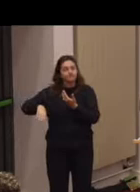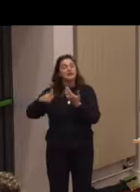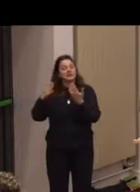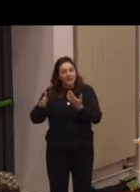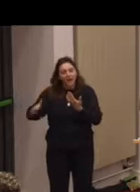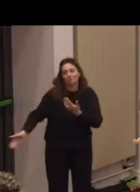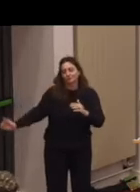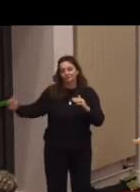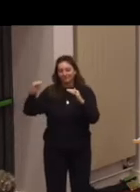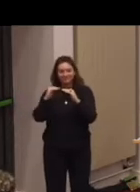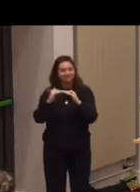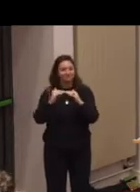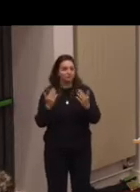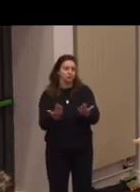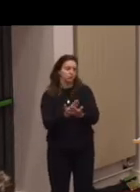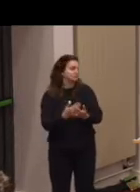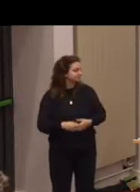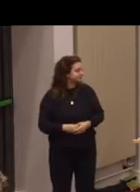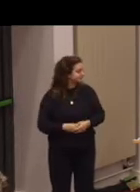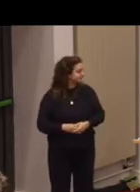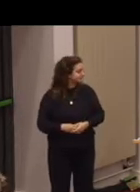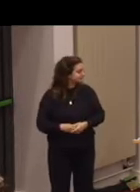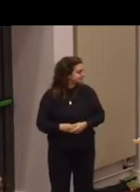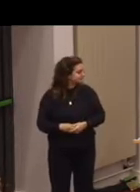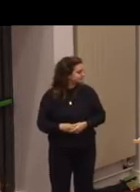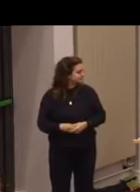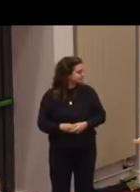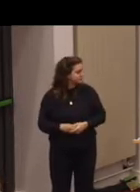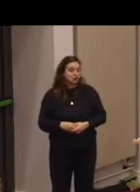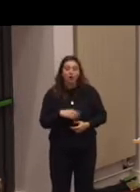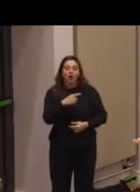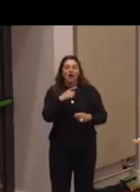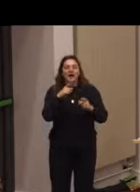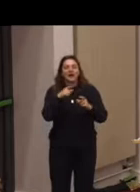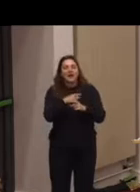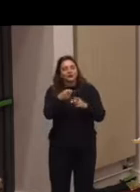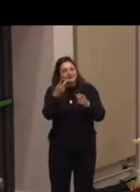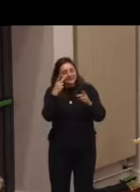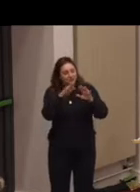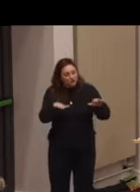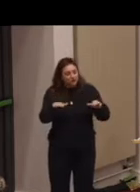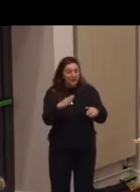So the video shows the importance of friendships between children with and without disabilities,